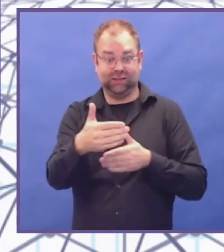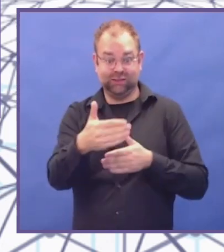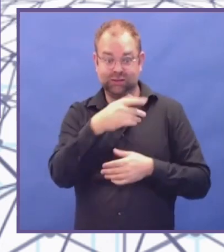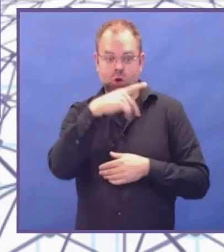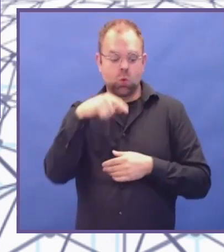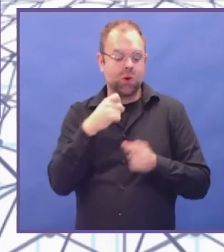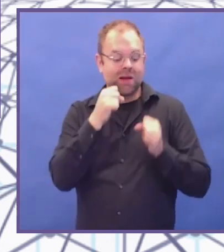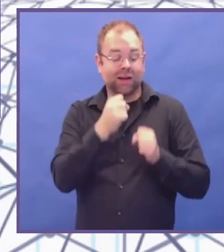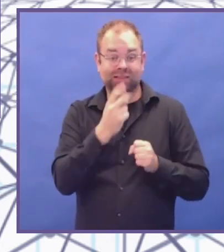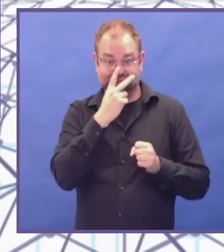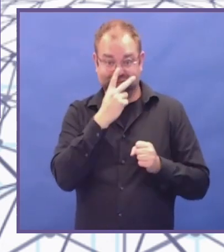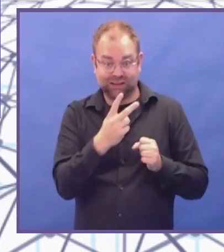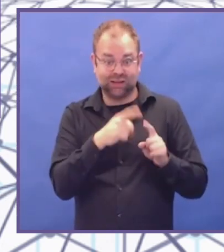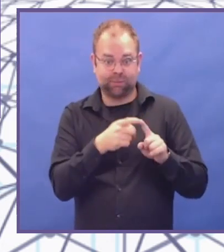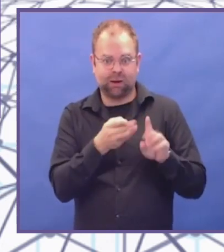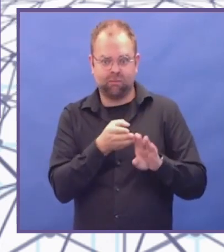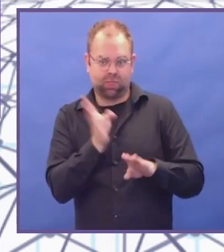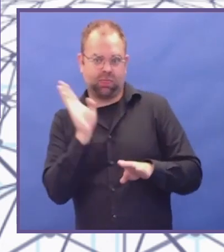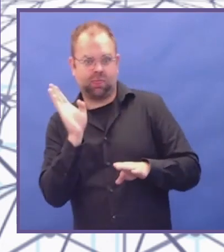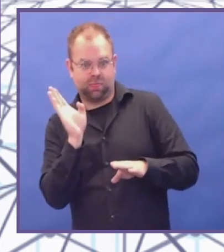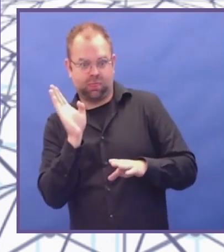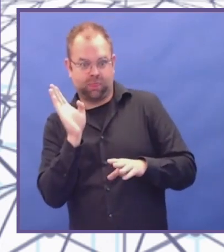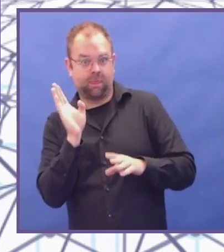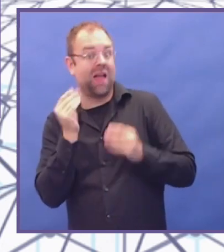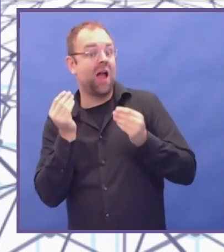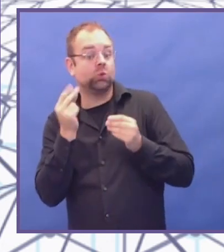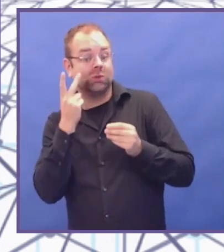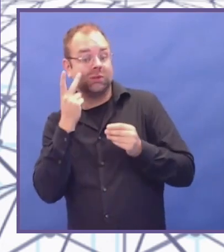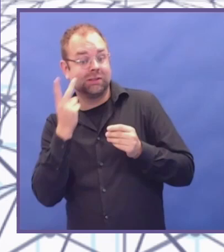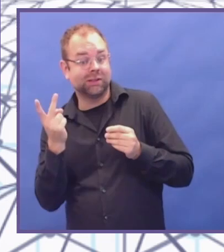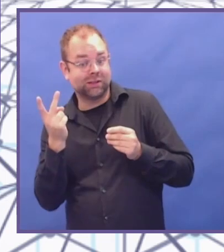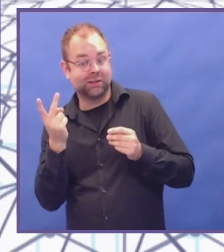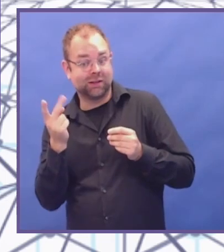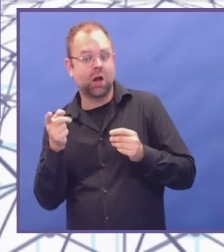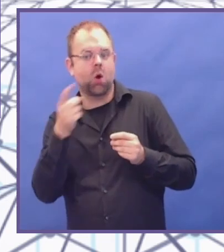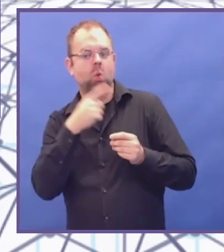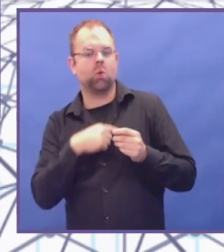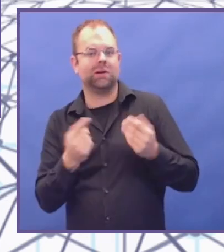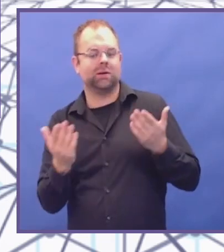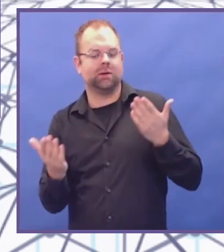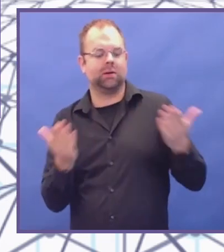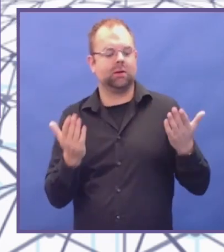only one data point, and these trends are extremely valuable. And I often think my